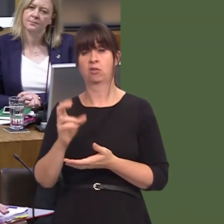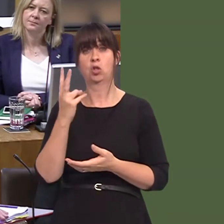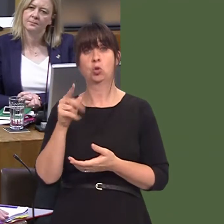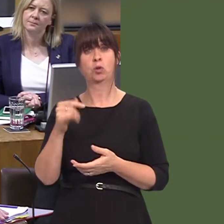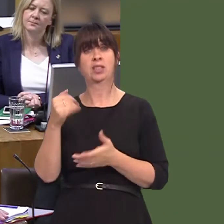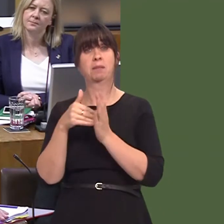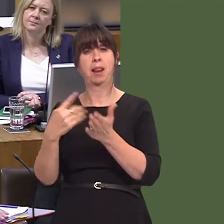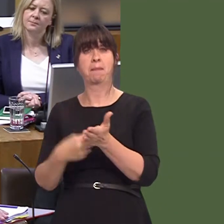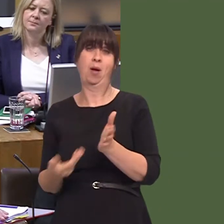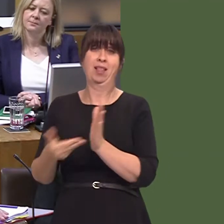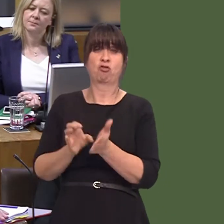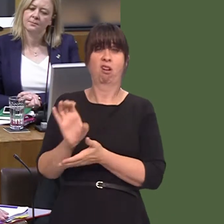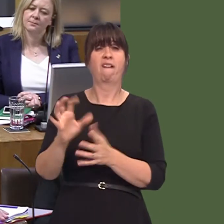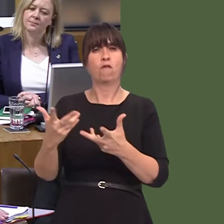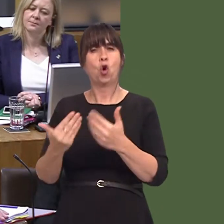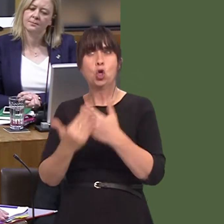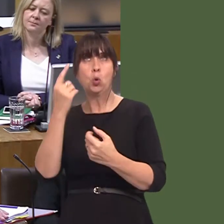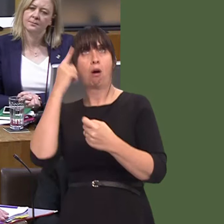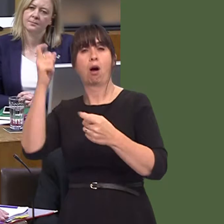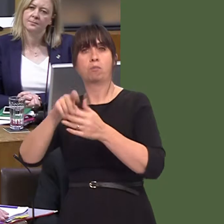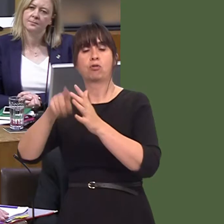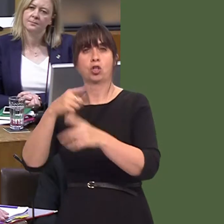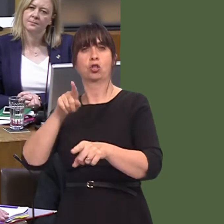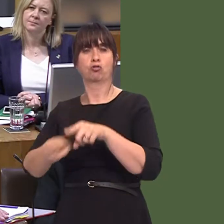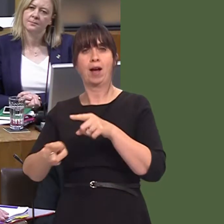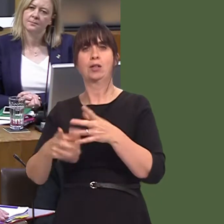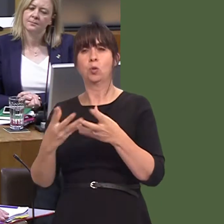million of funding for innovative projects to tackle rough sleeping and youth homelessness;